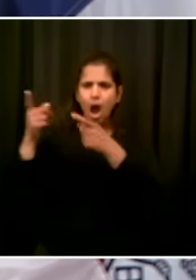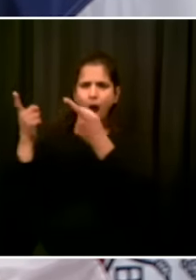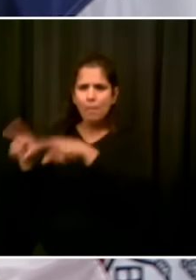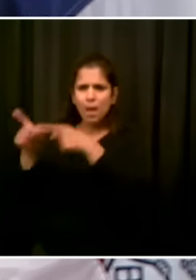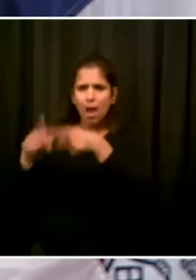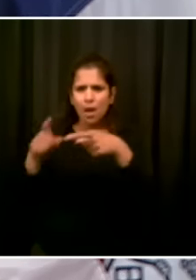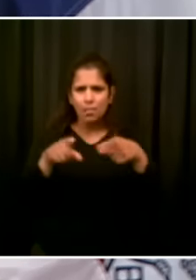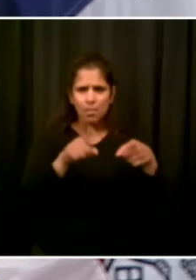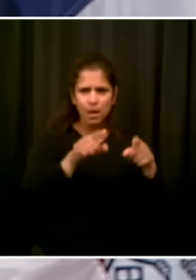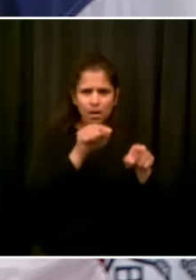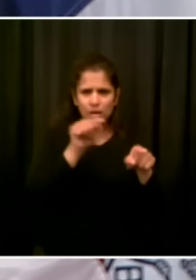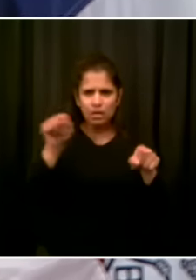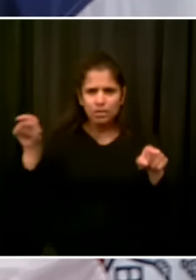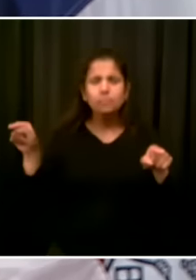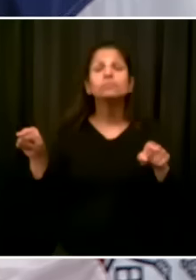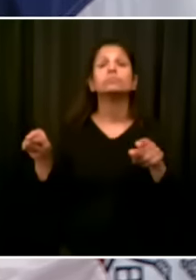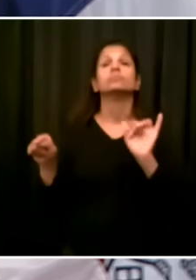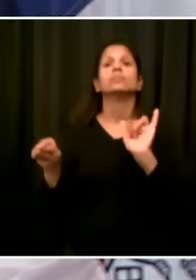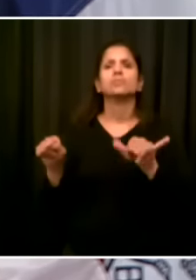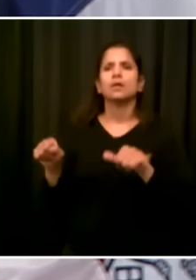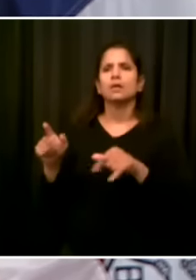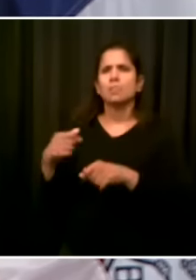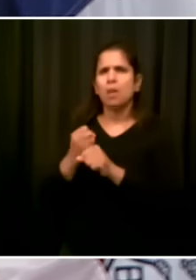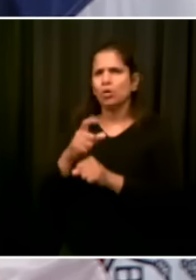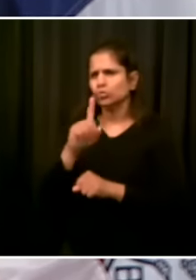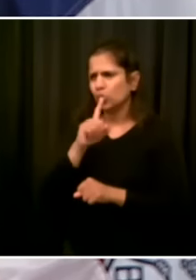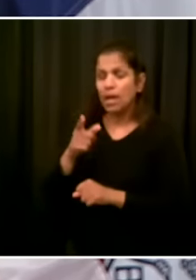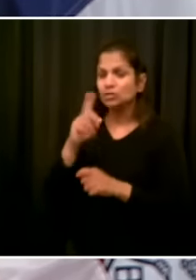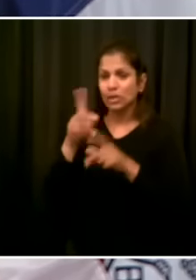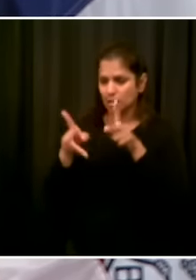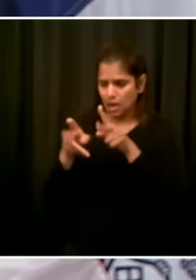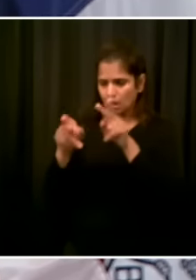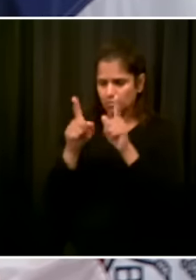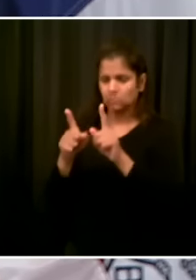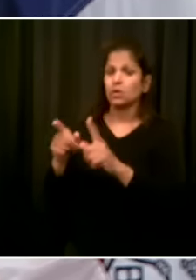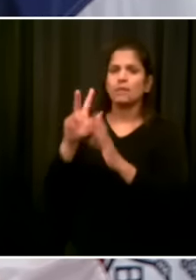GOING TO BEOR HAS KEASD FOR AN EXTENSION TO SUBMIT ITS PANL